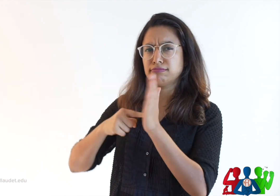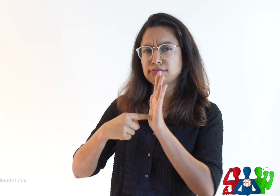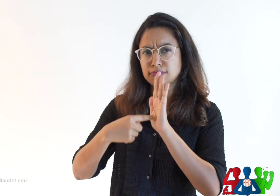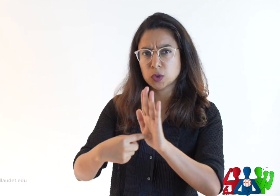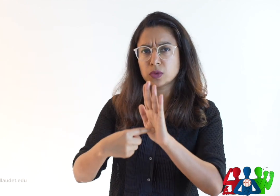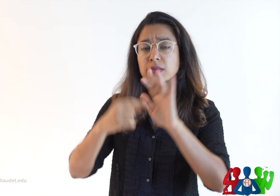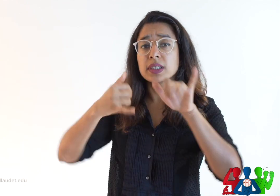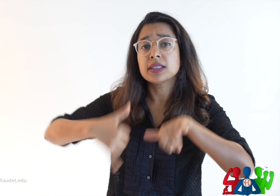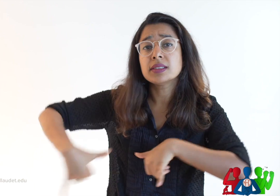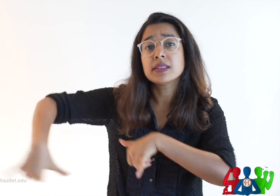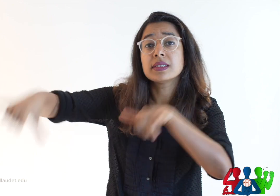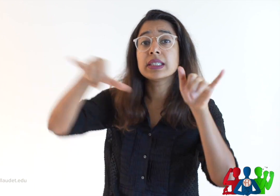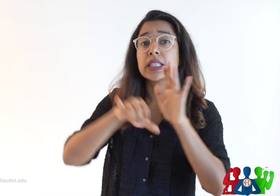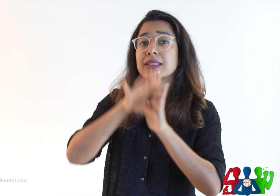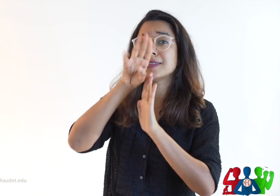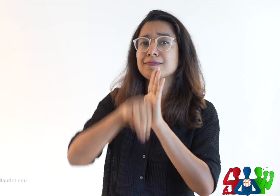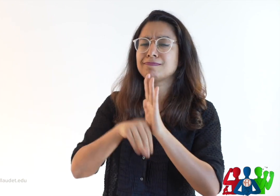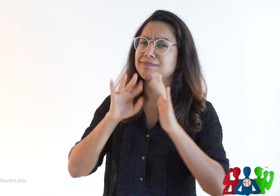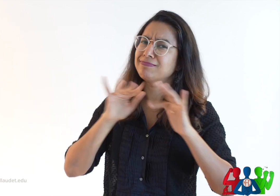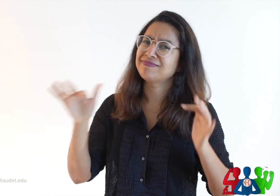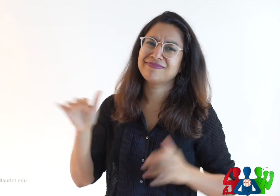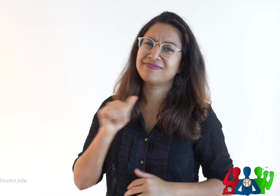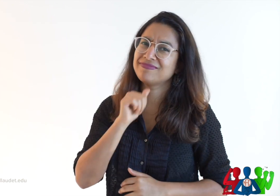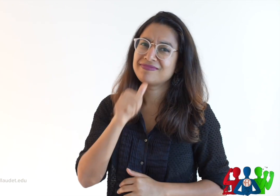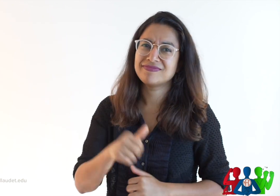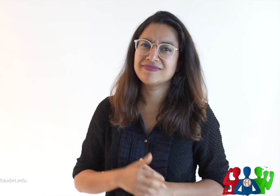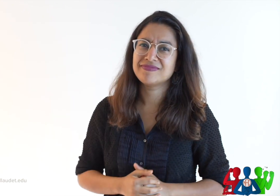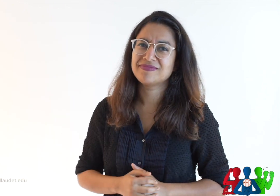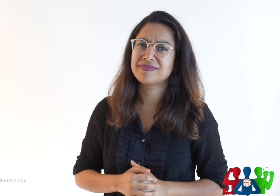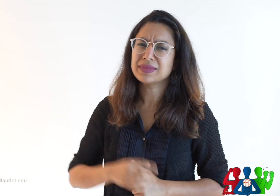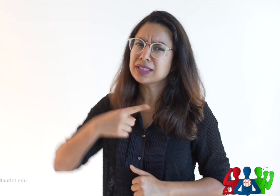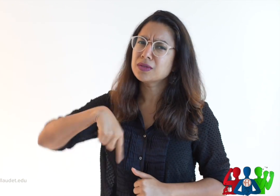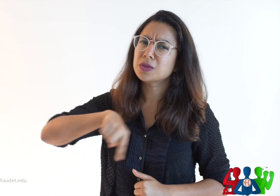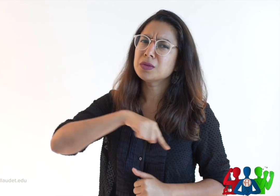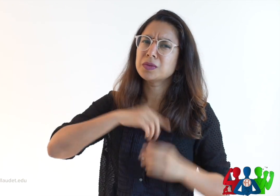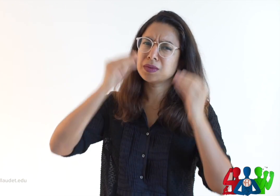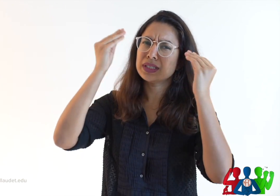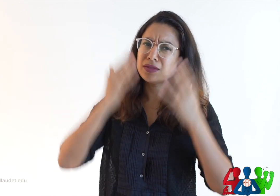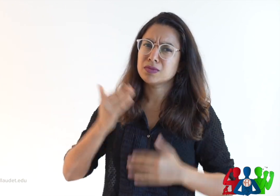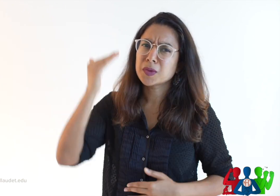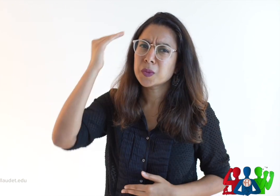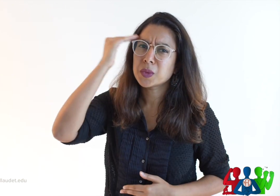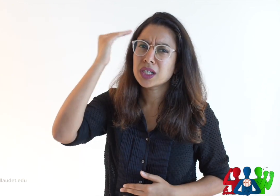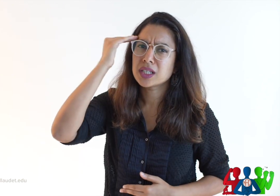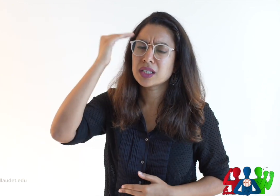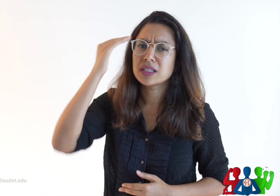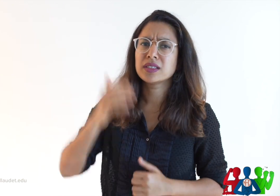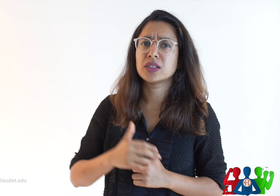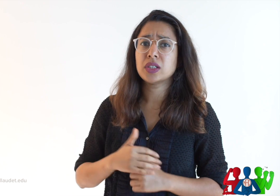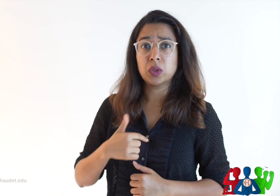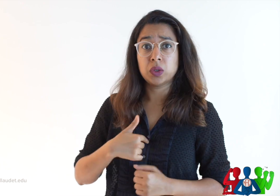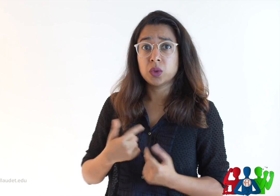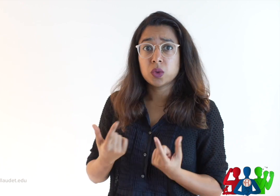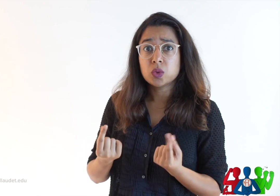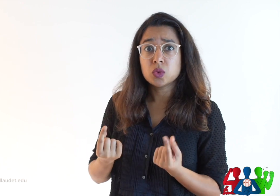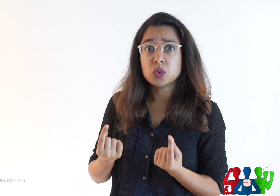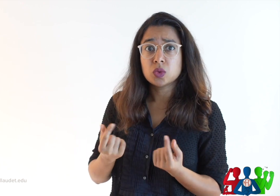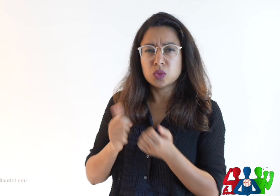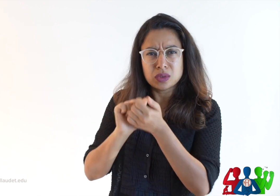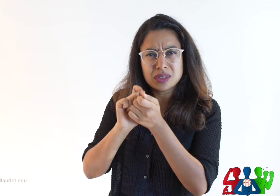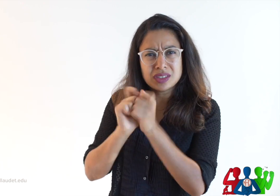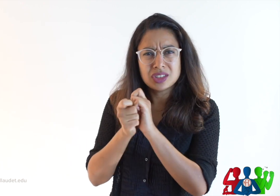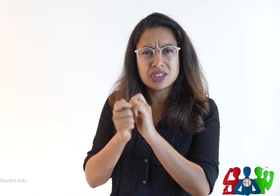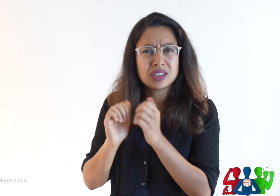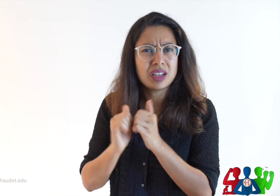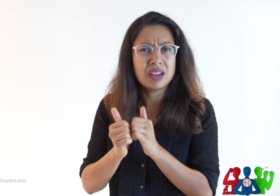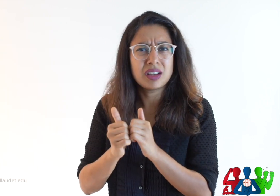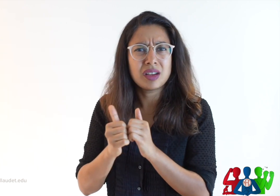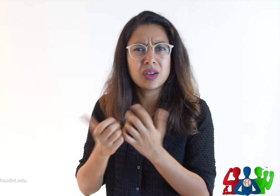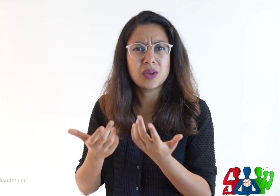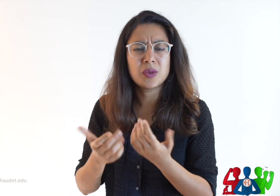Banks [phonetic] and a colleague said that this type of curriculum standard is not helpful